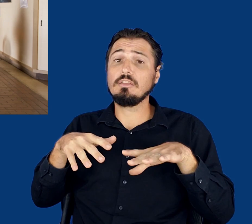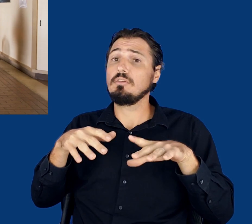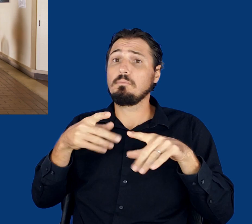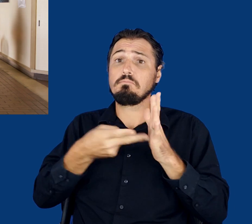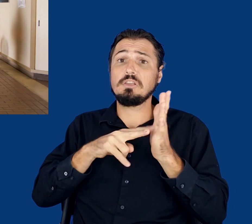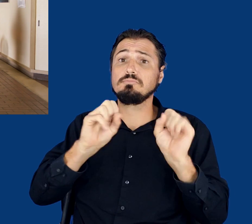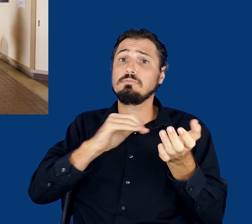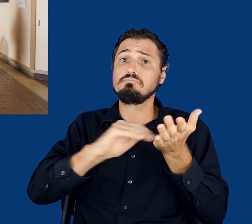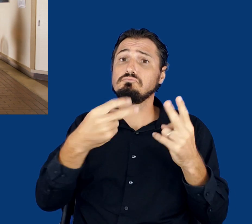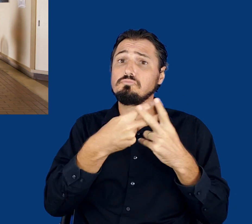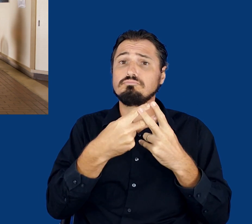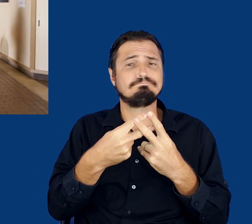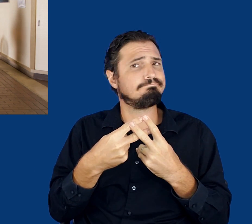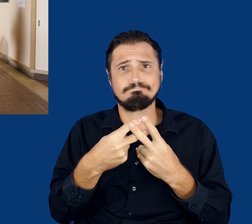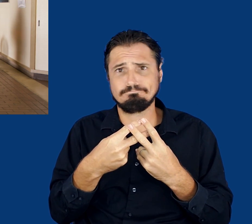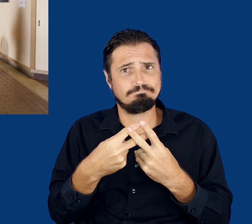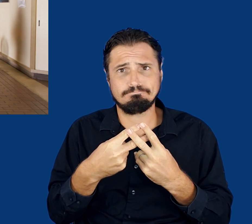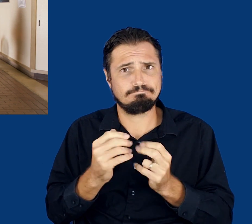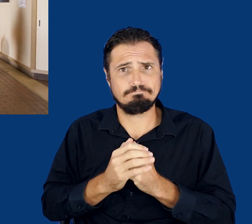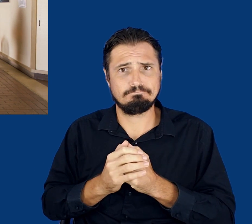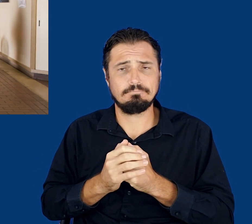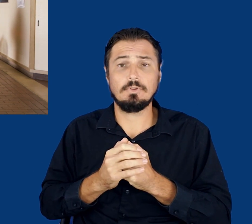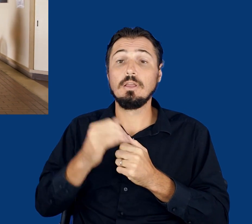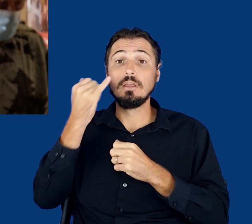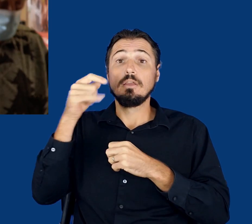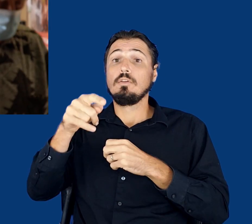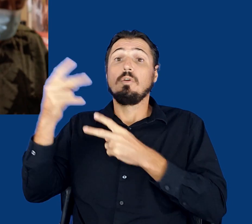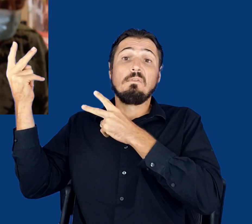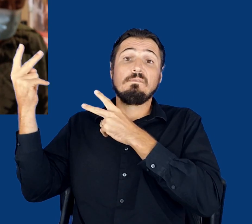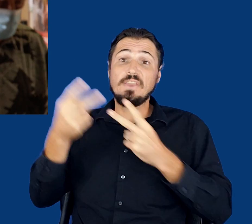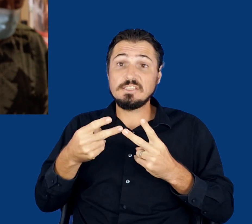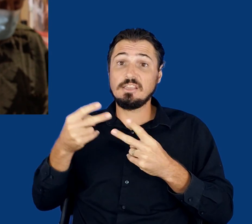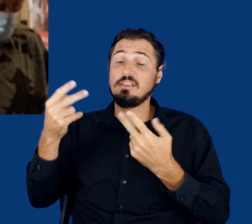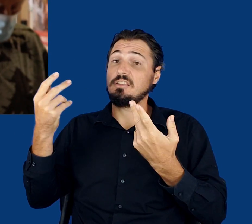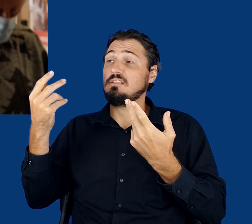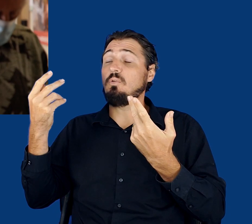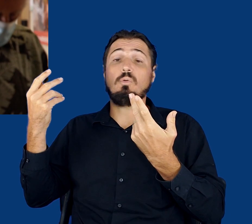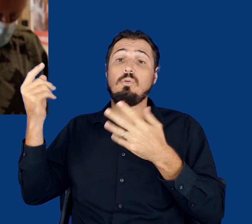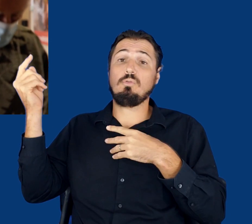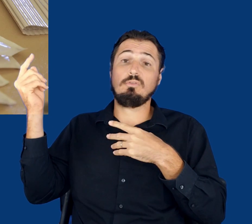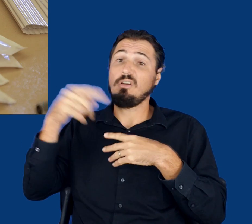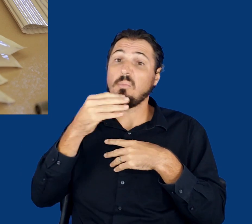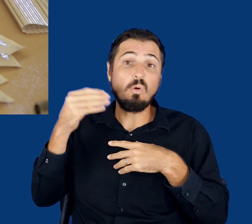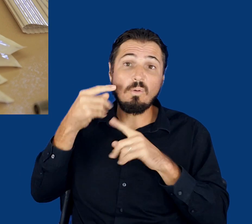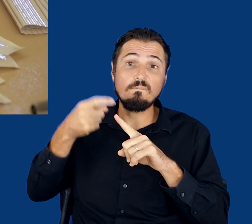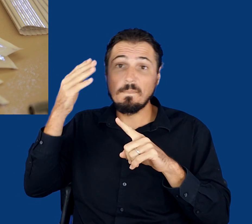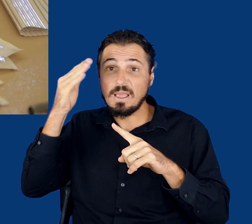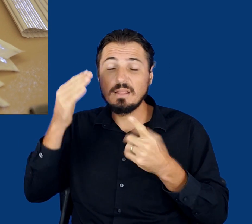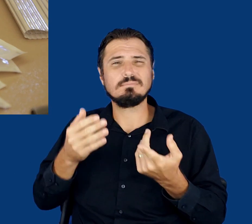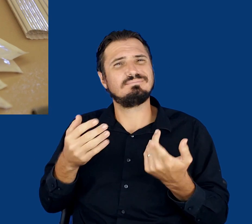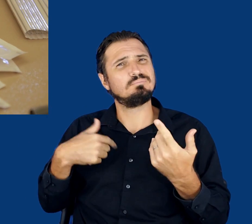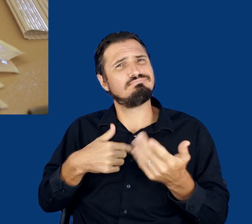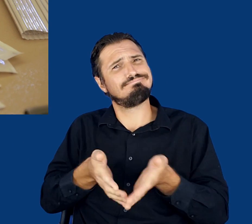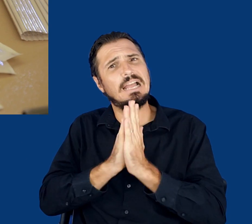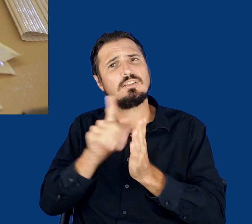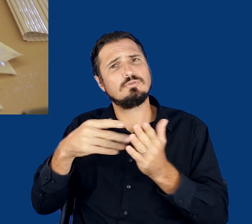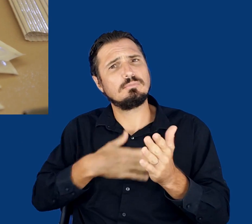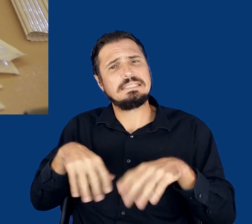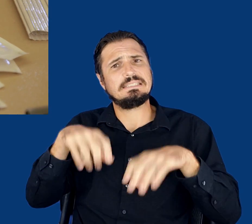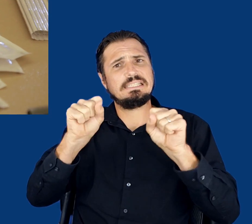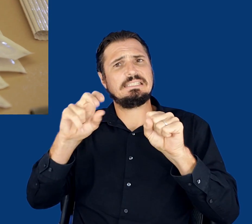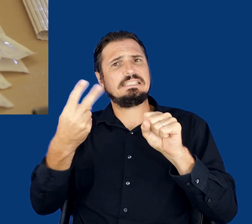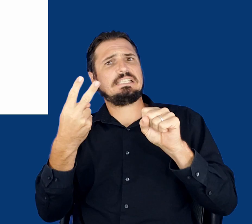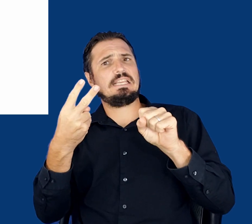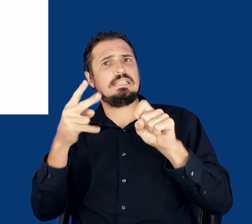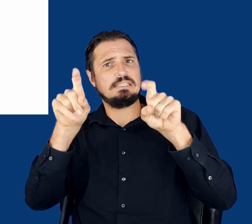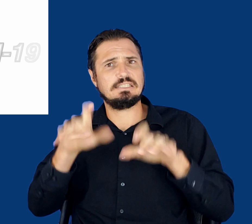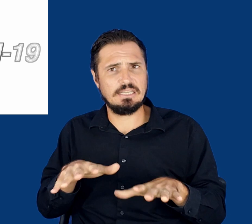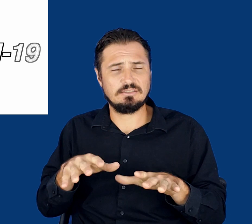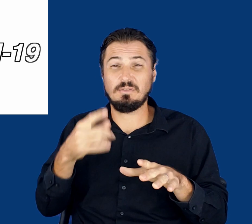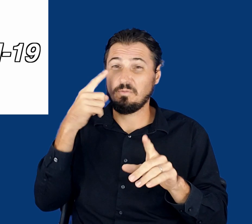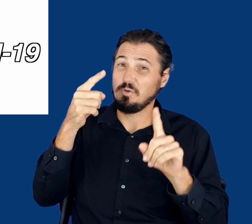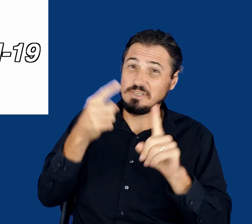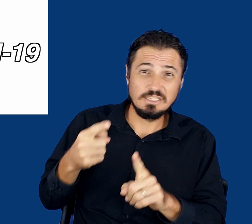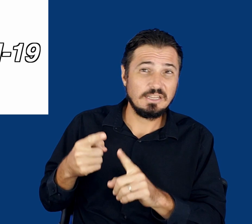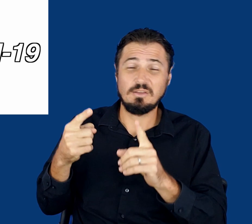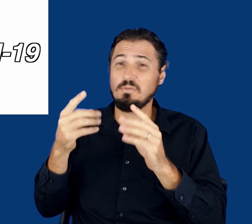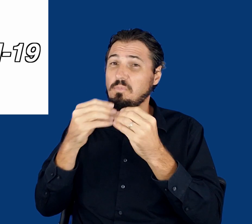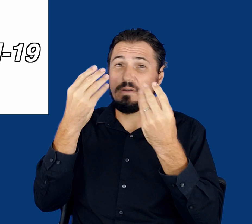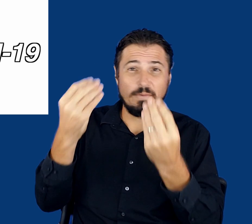For those who are visiting or recently returned home from mainland travel, please take a post-travel. For details, location and times, for the visitor and resident post-travel testing program,